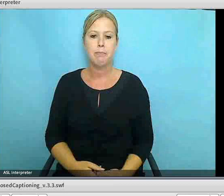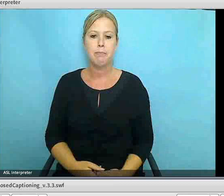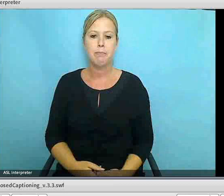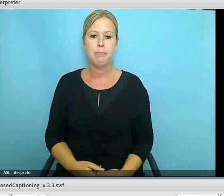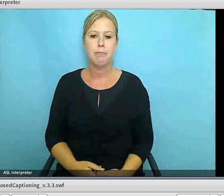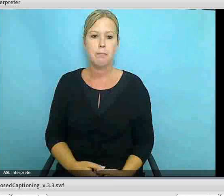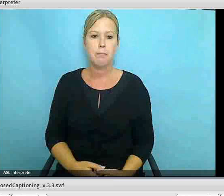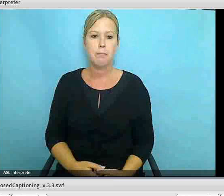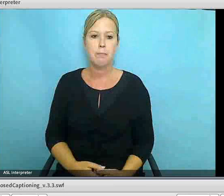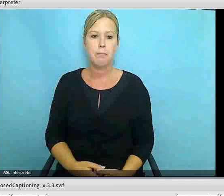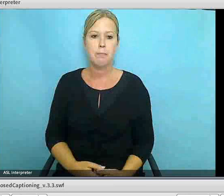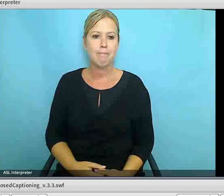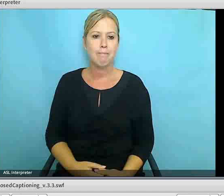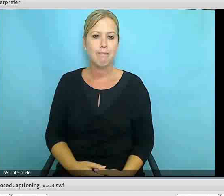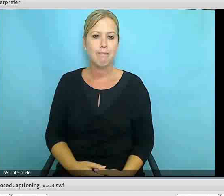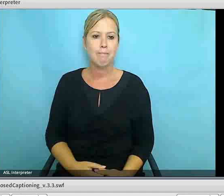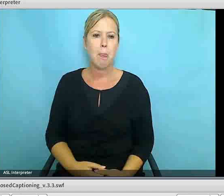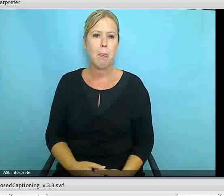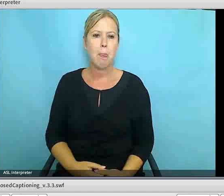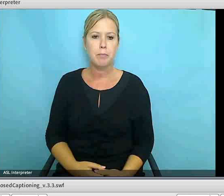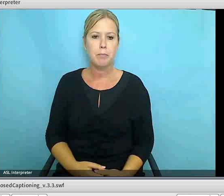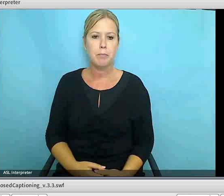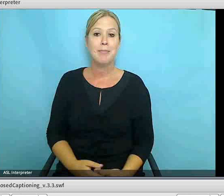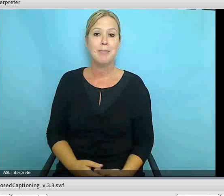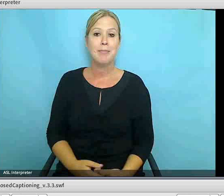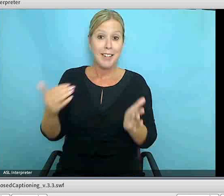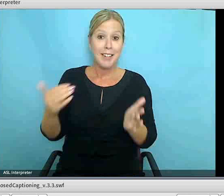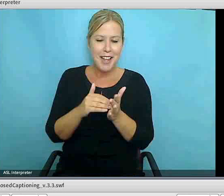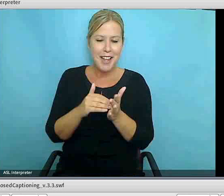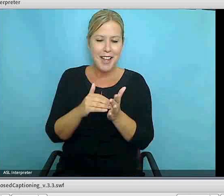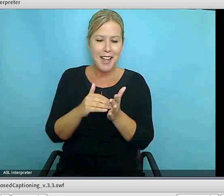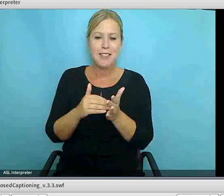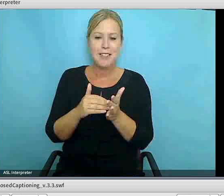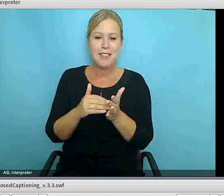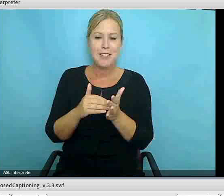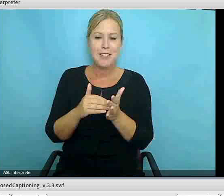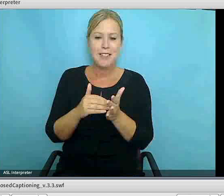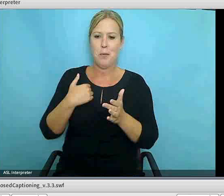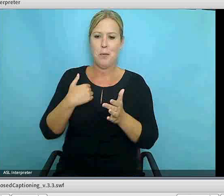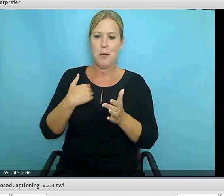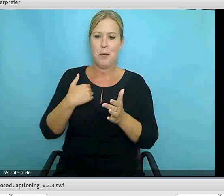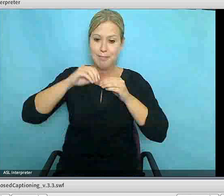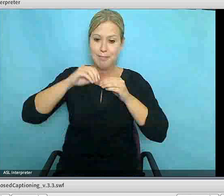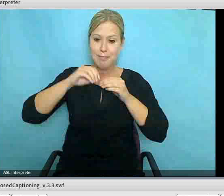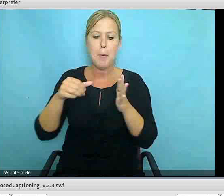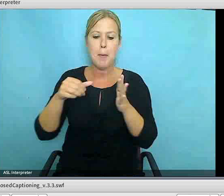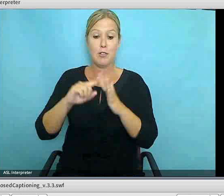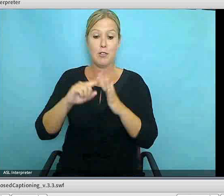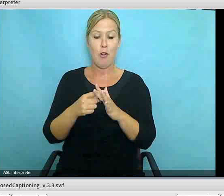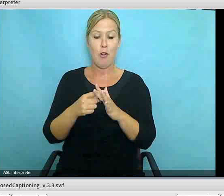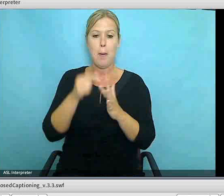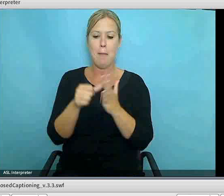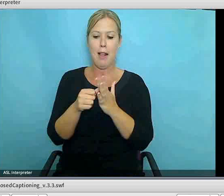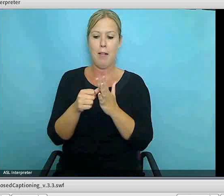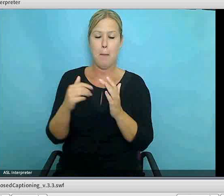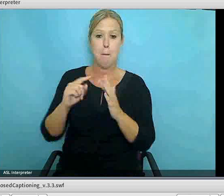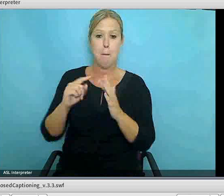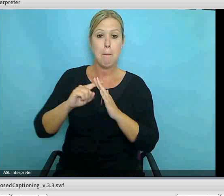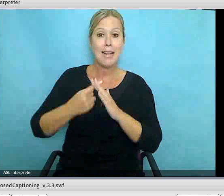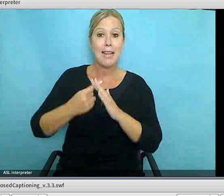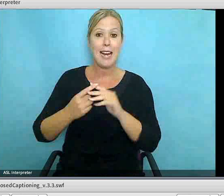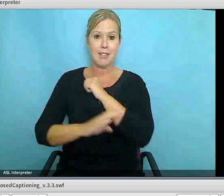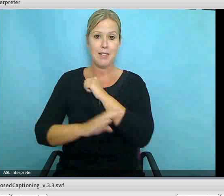So mailings begin at the beginning of this month, and over the course of this month through